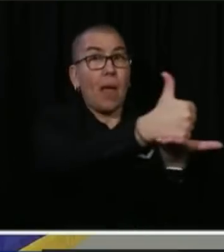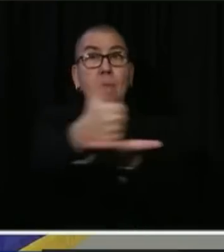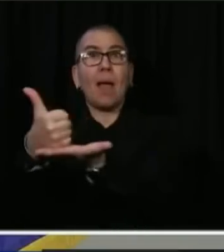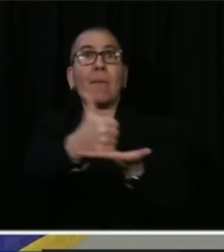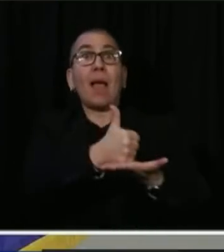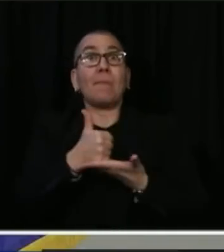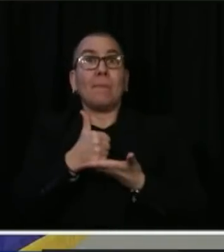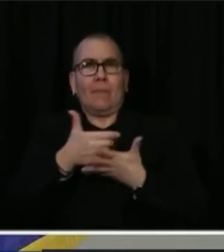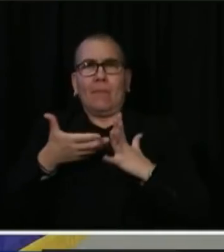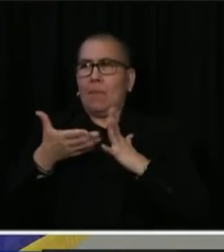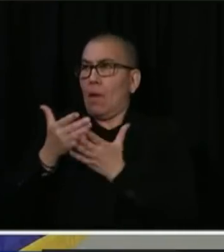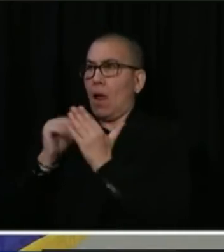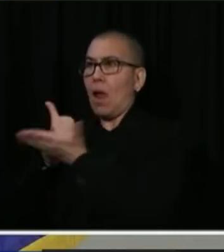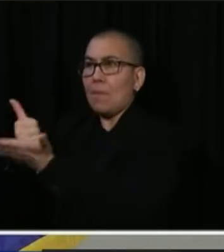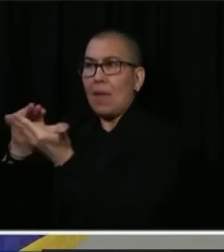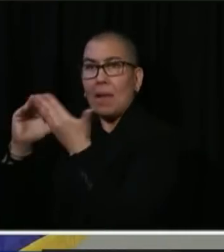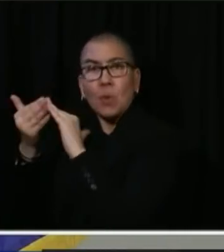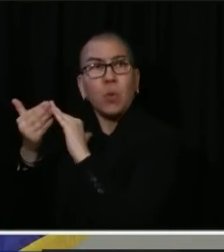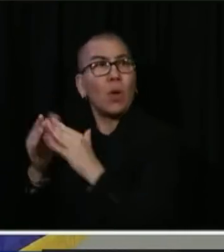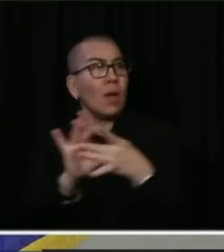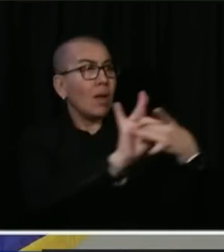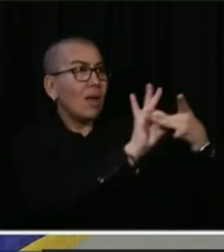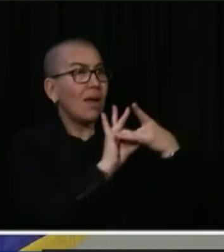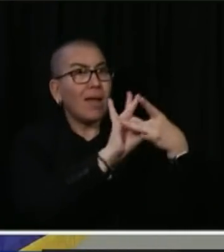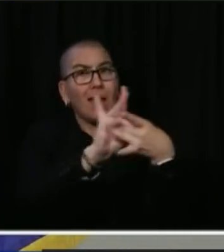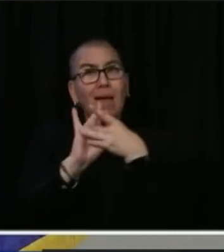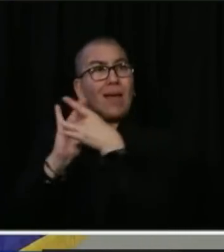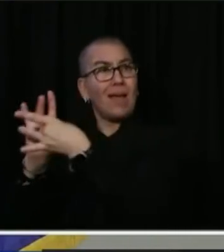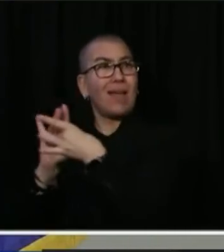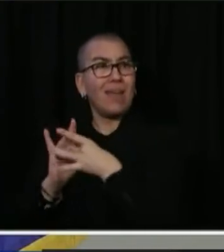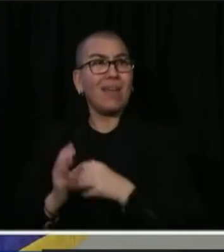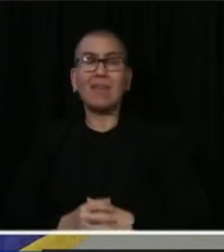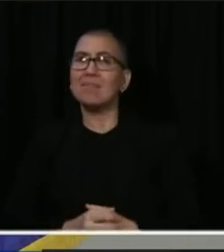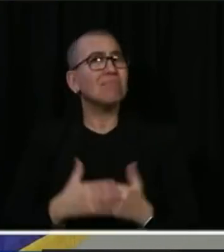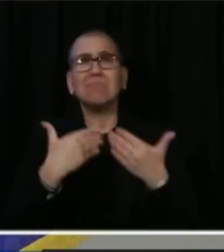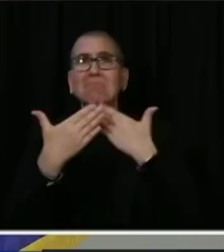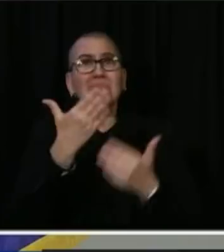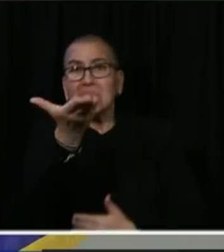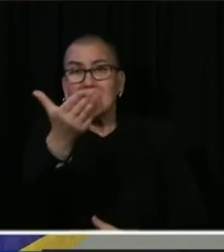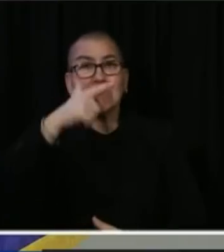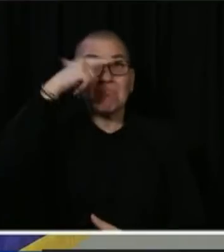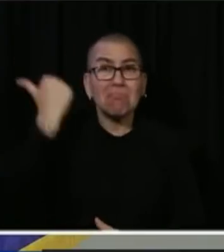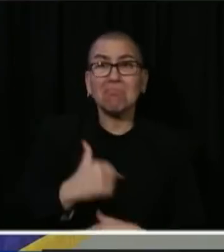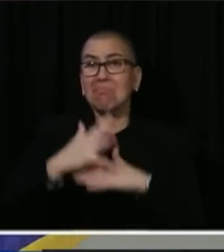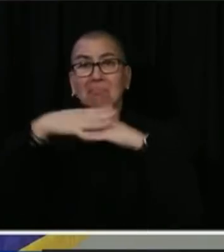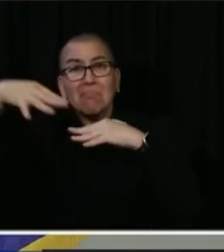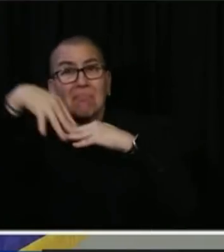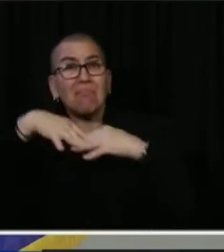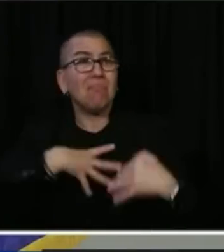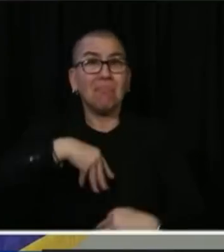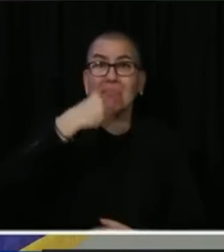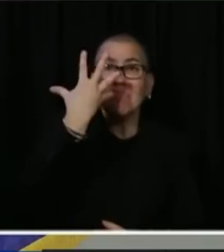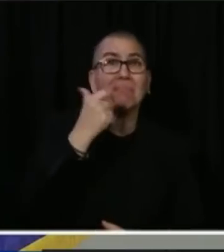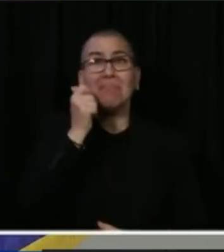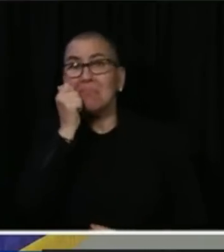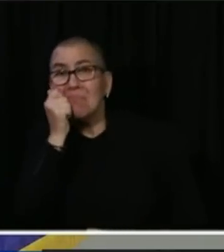PUT THAT DATA OUT THERE. BY THE TIME WE GOT TO MAY 28th,